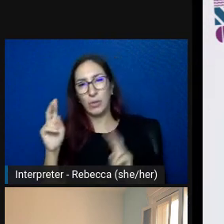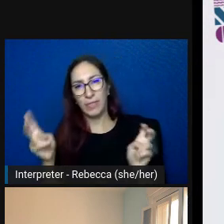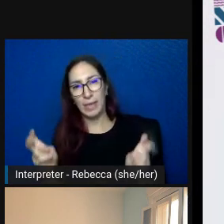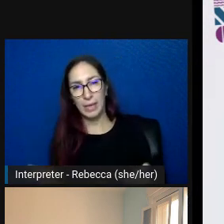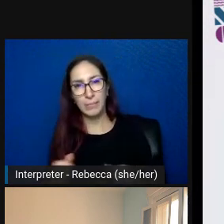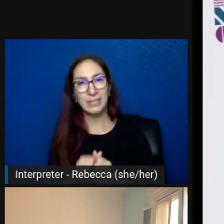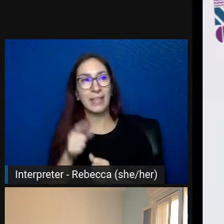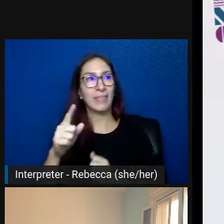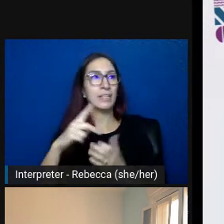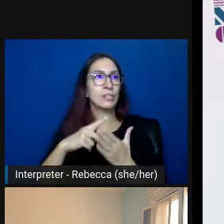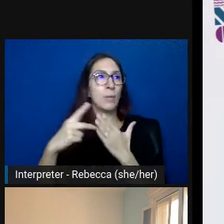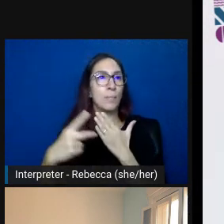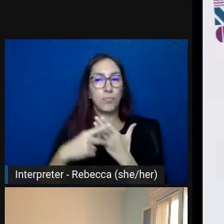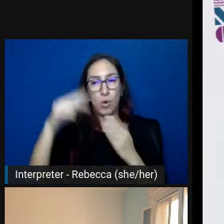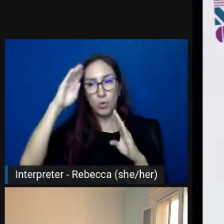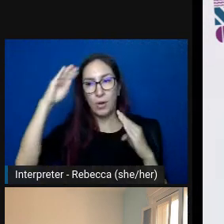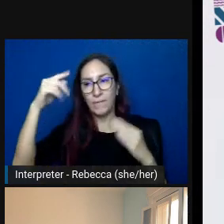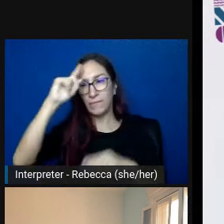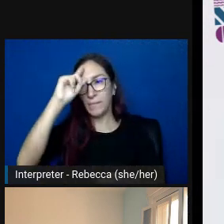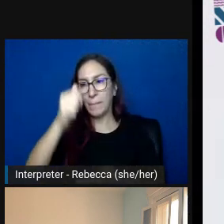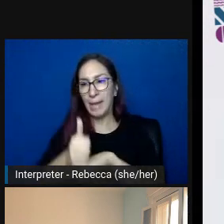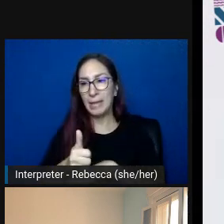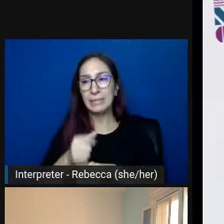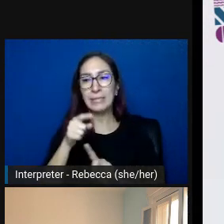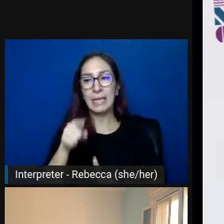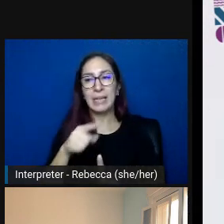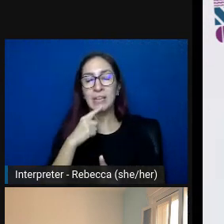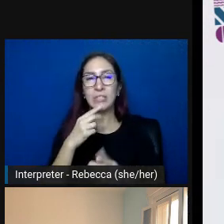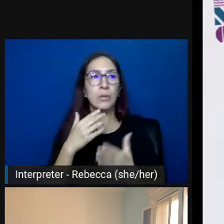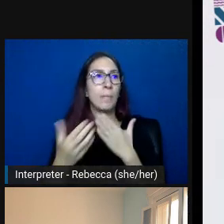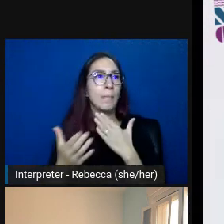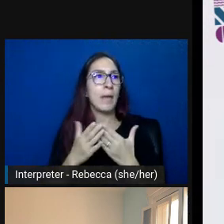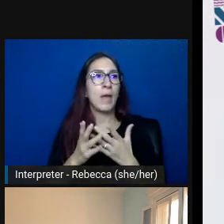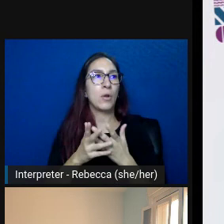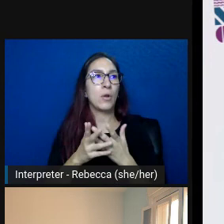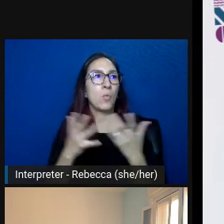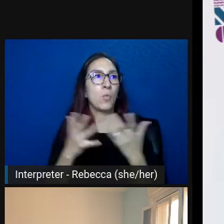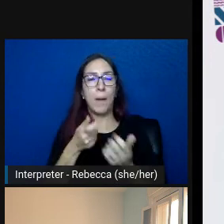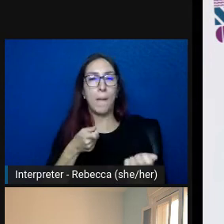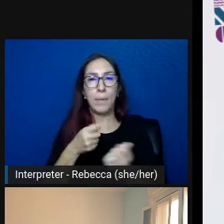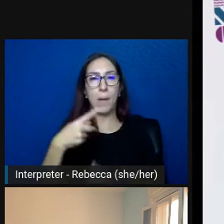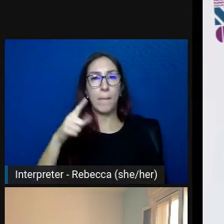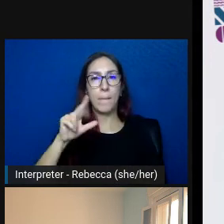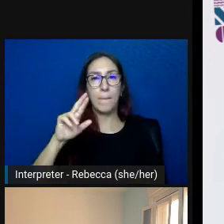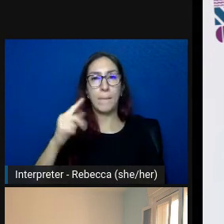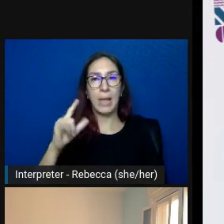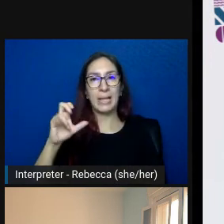It means that no matter what a plugin gives you in the front end,